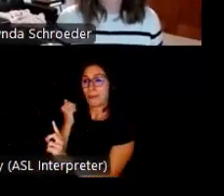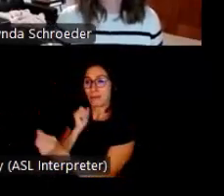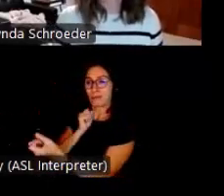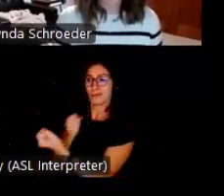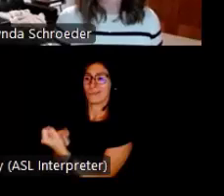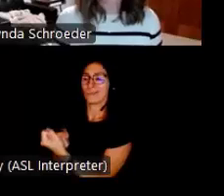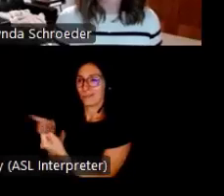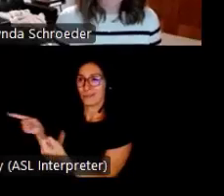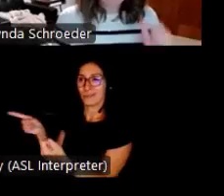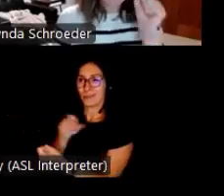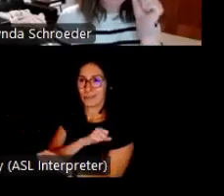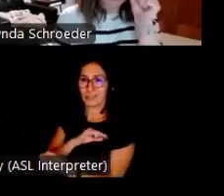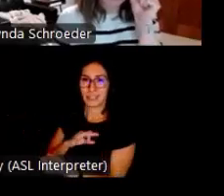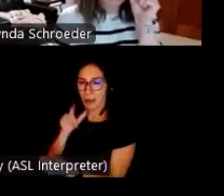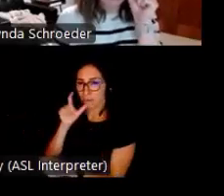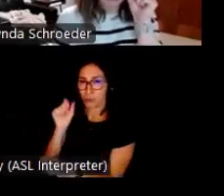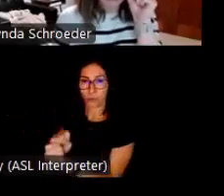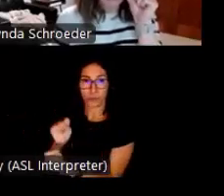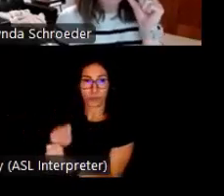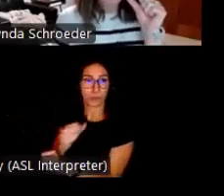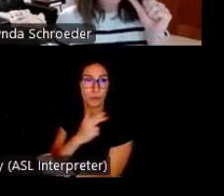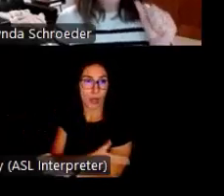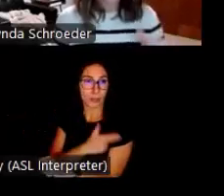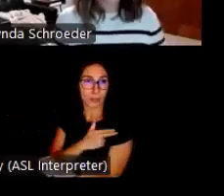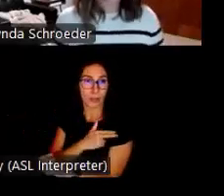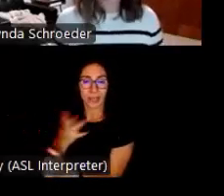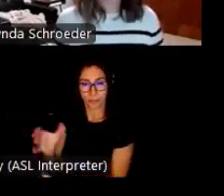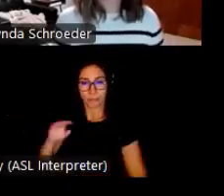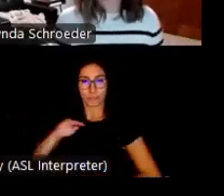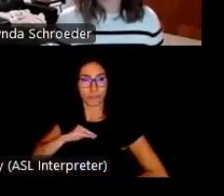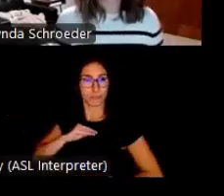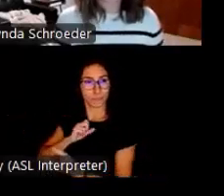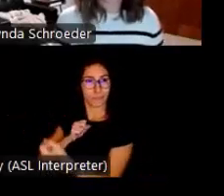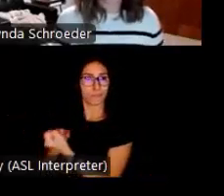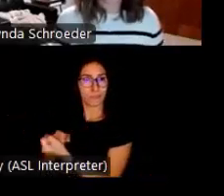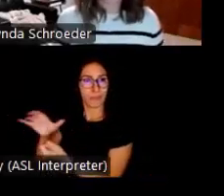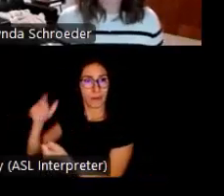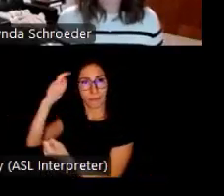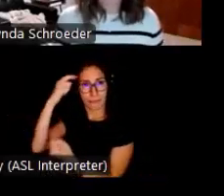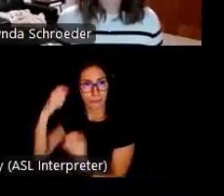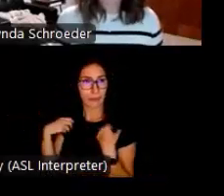provide the mental health supports that they needed. We needed to be able to change hospital policies.